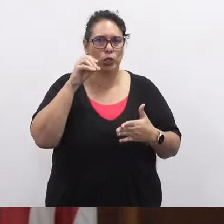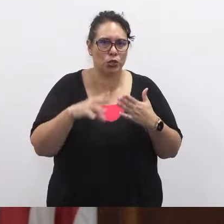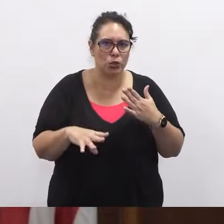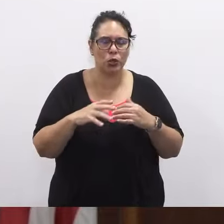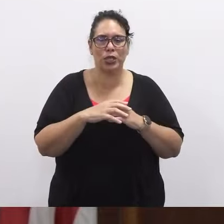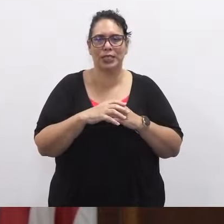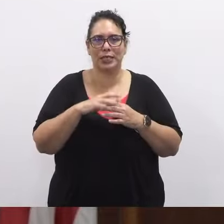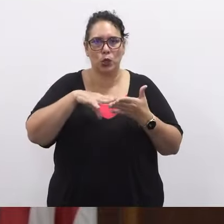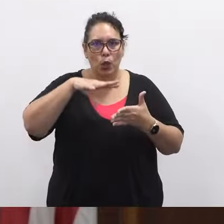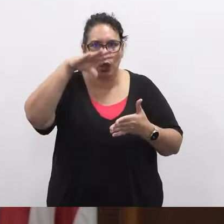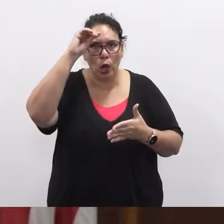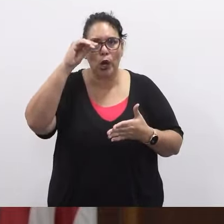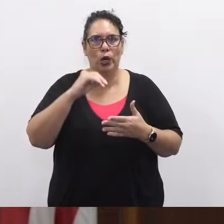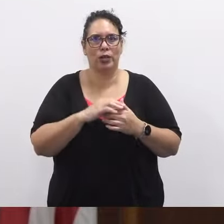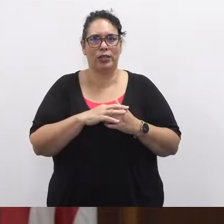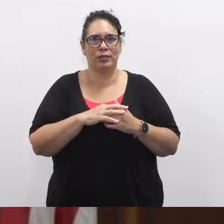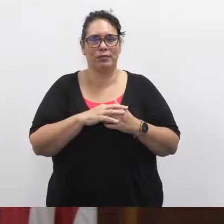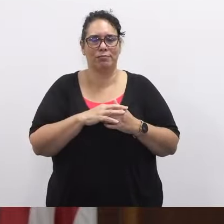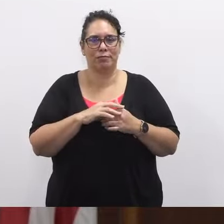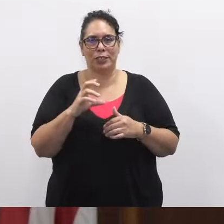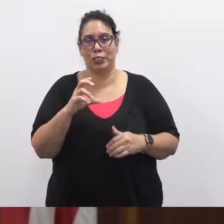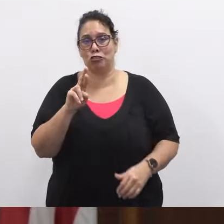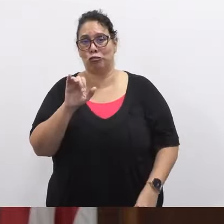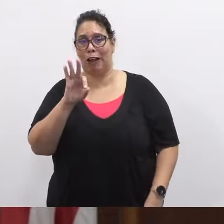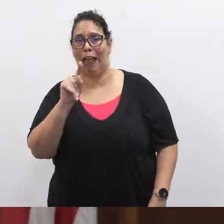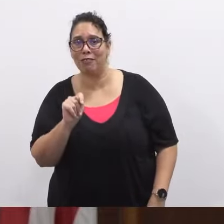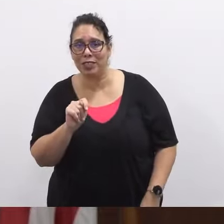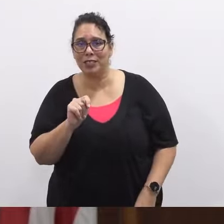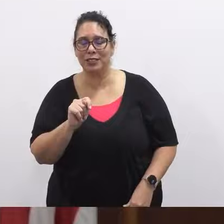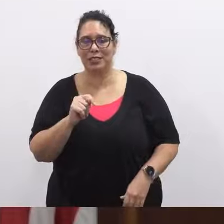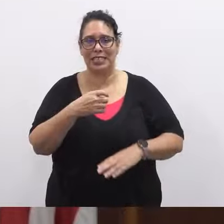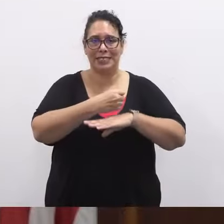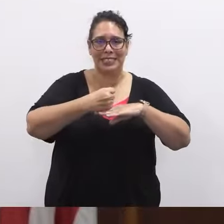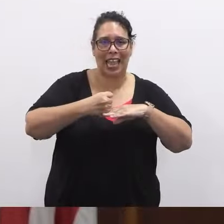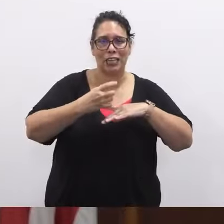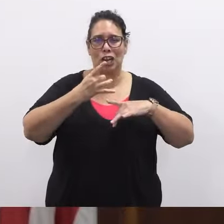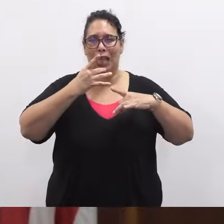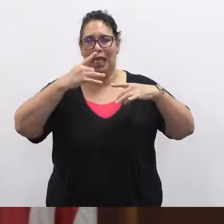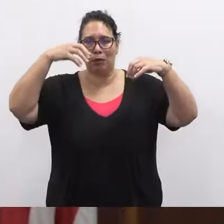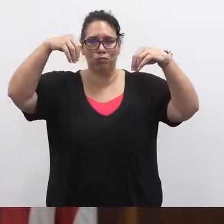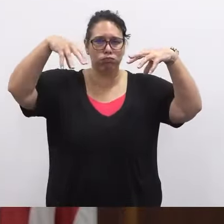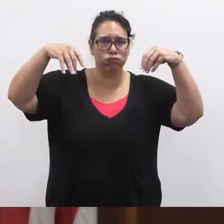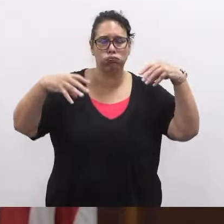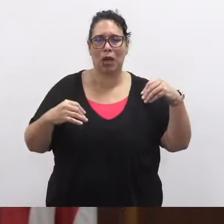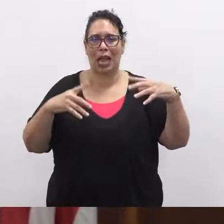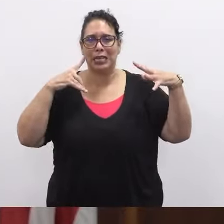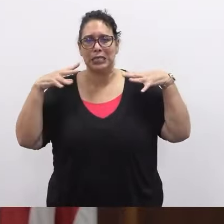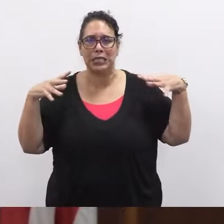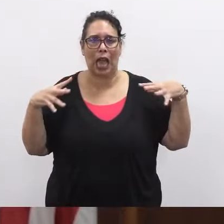to learn the craft of staging and lighting and sound. And as he was up there saying,